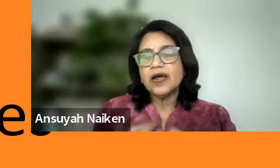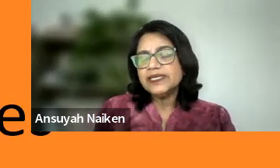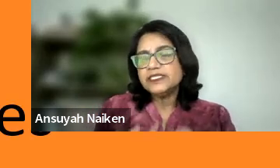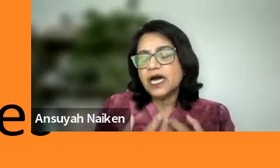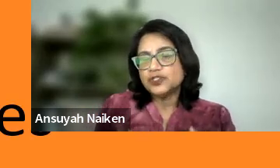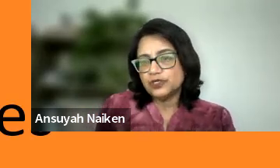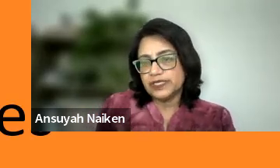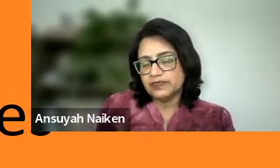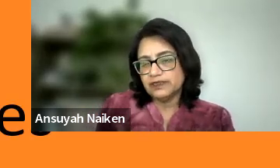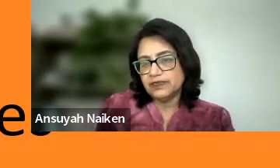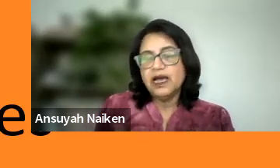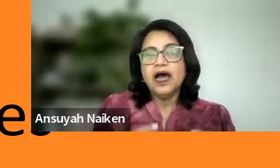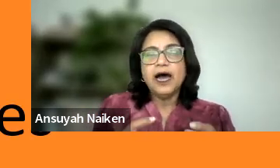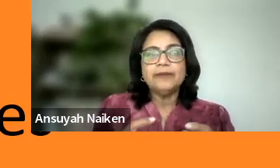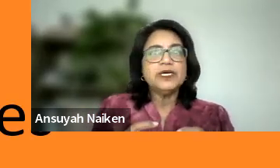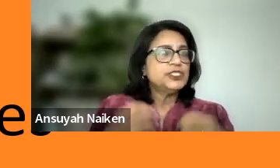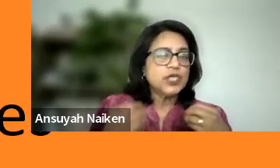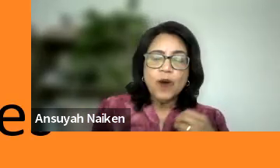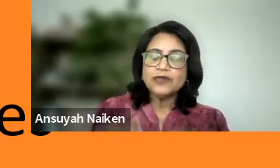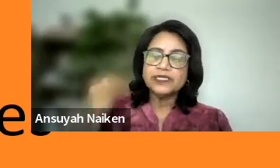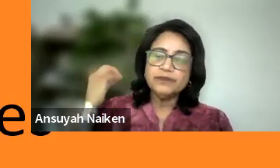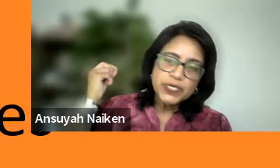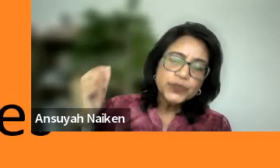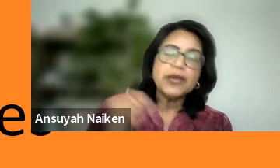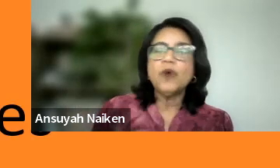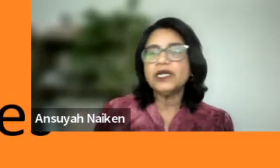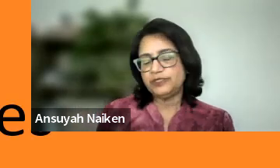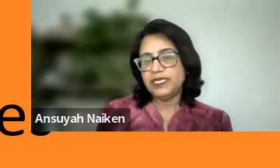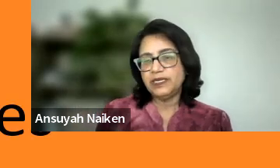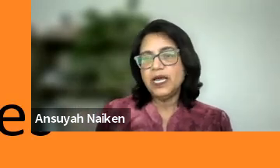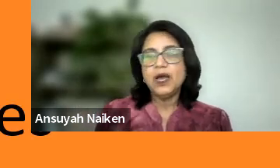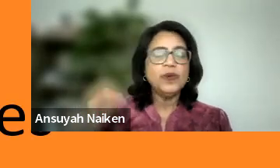They, if you think about like here in the U.S., the U.S. is one of the most individualistic cultures.